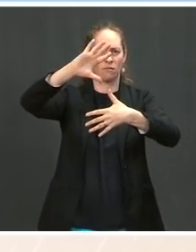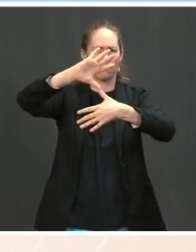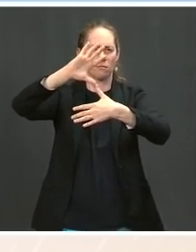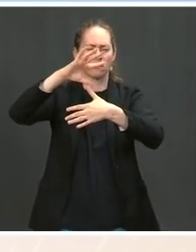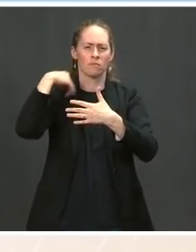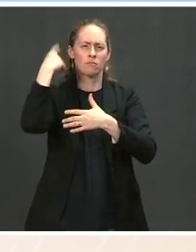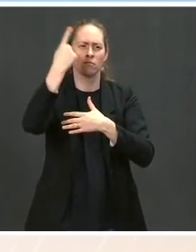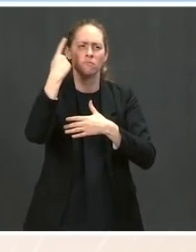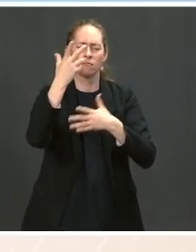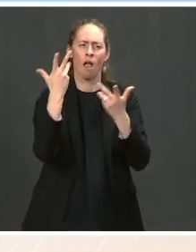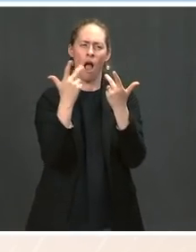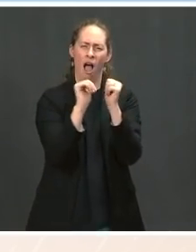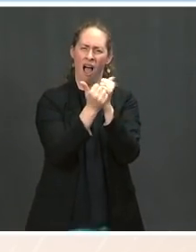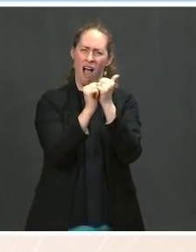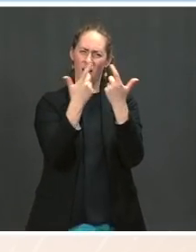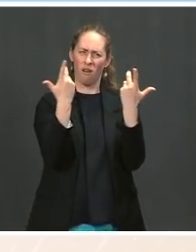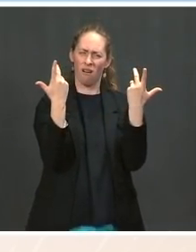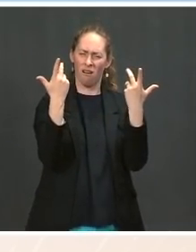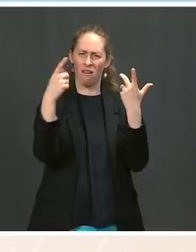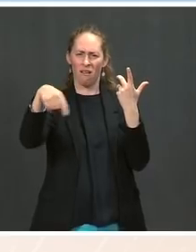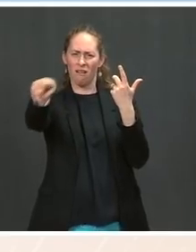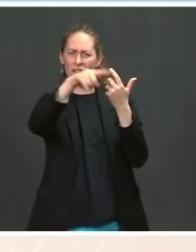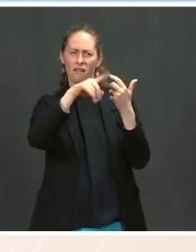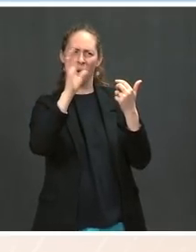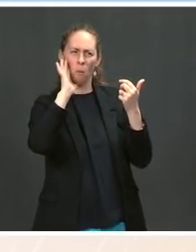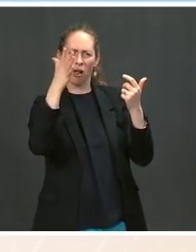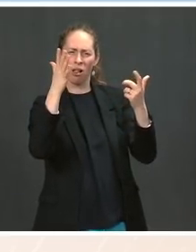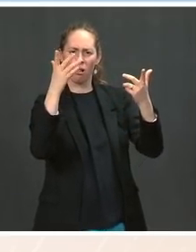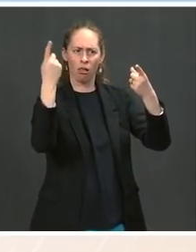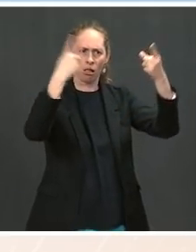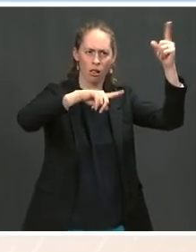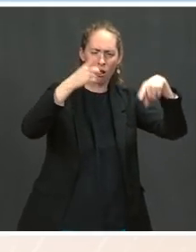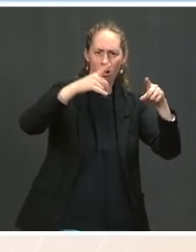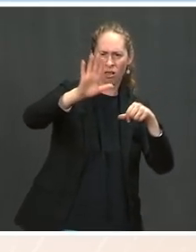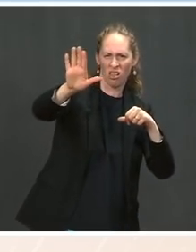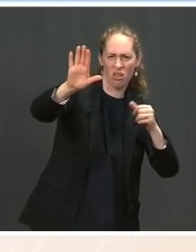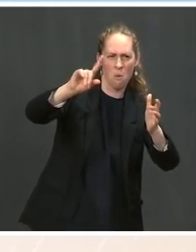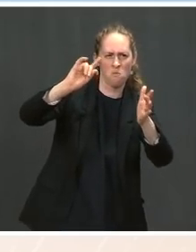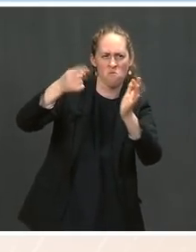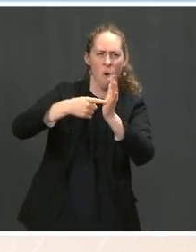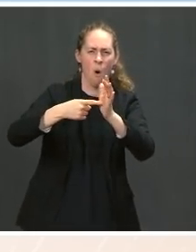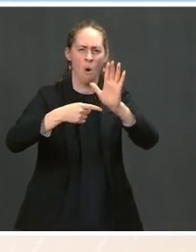in the sequencing of the role that she is playing -- what the purpose of today's meeting was and then,